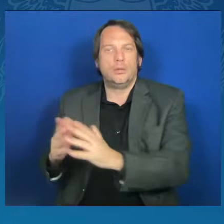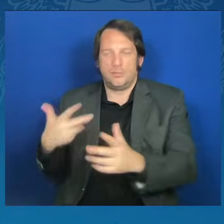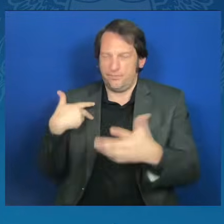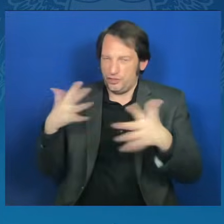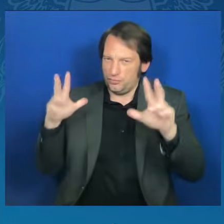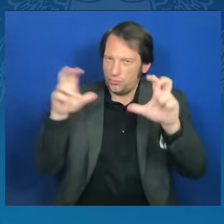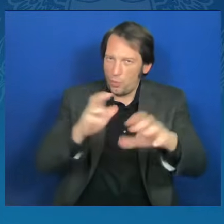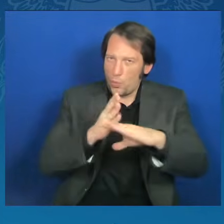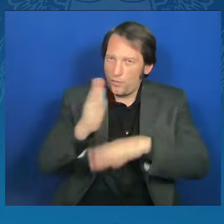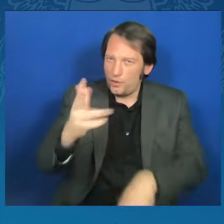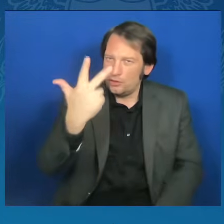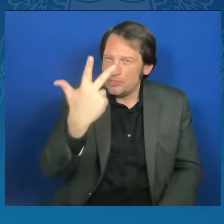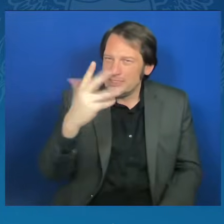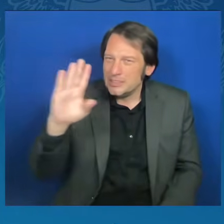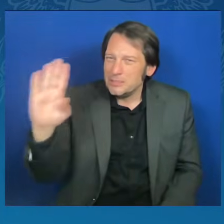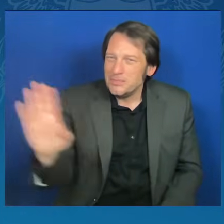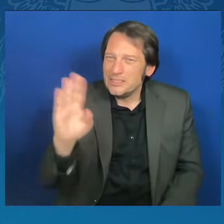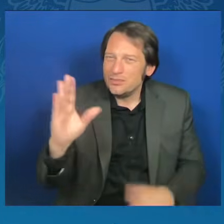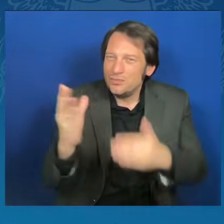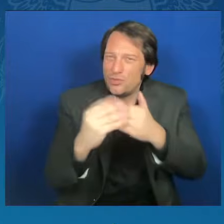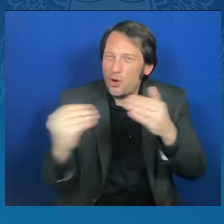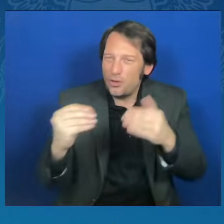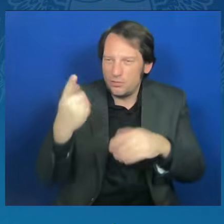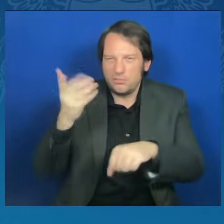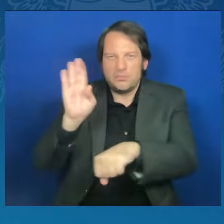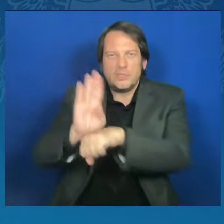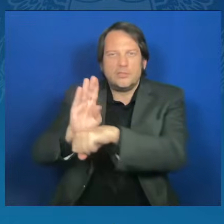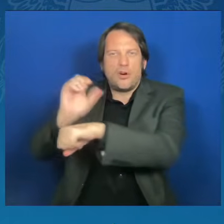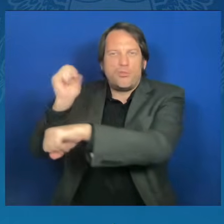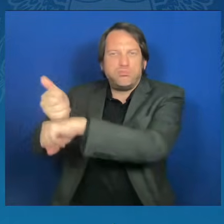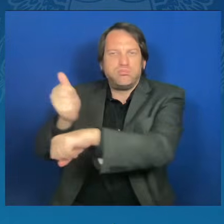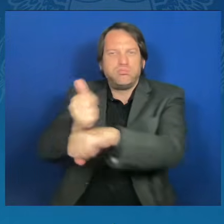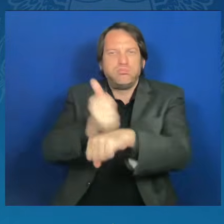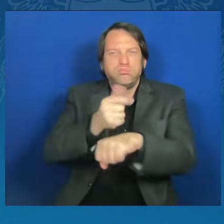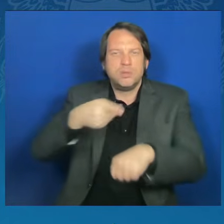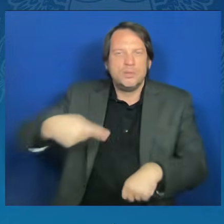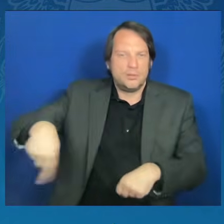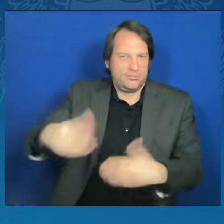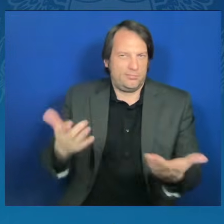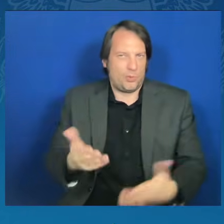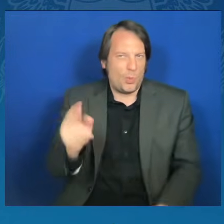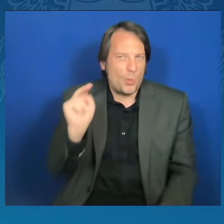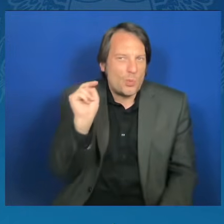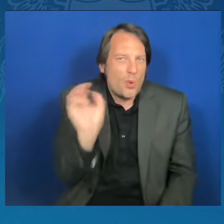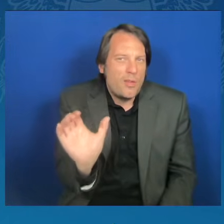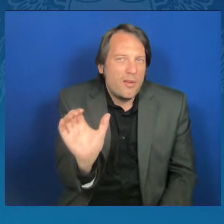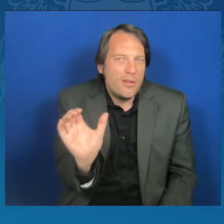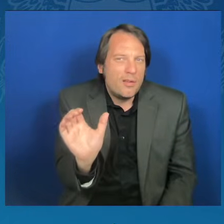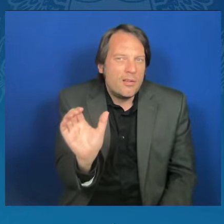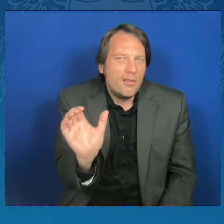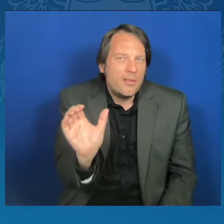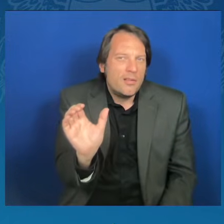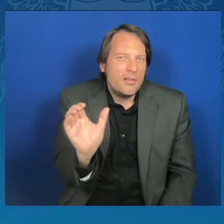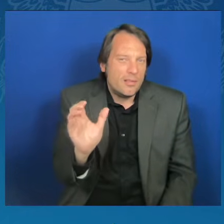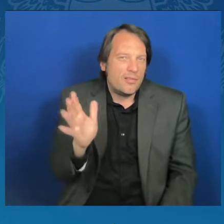And that investment has included billions of dollars in small business loans for thousands of small businesses in North Carolina.